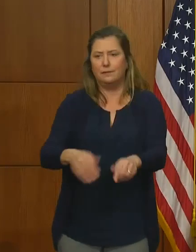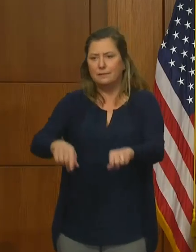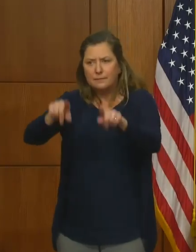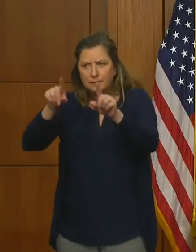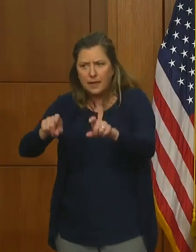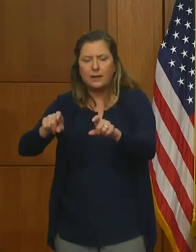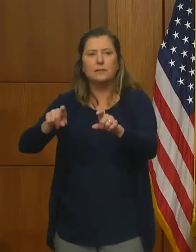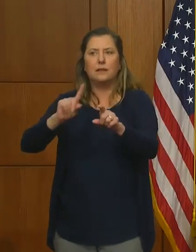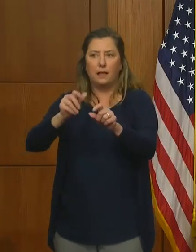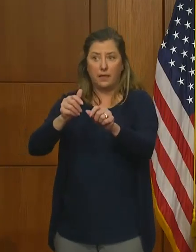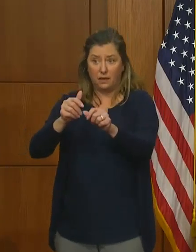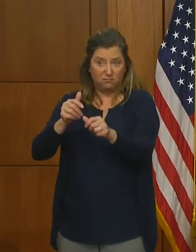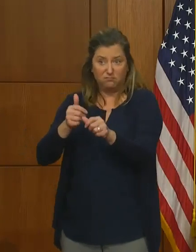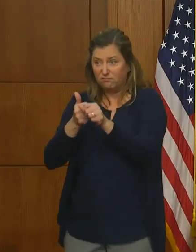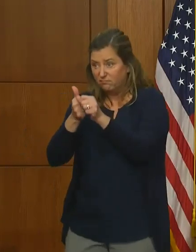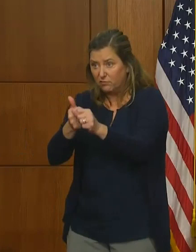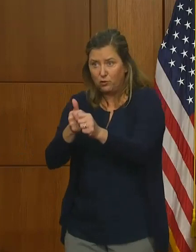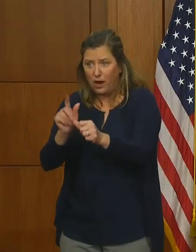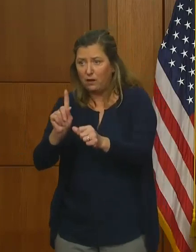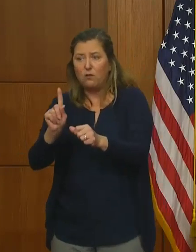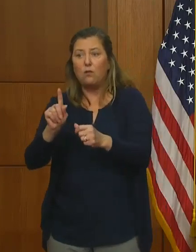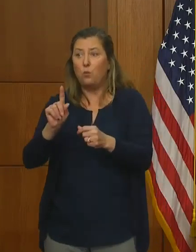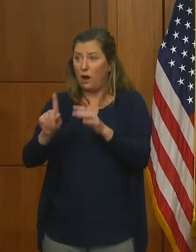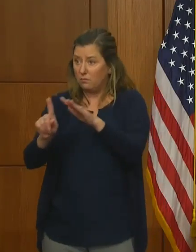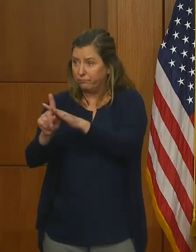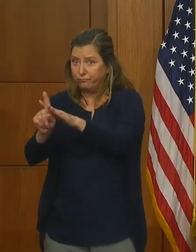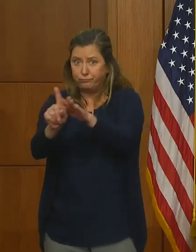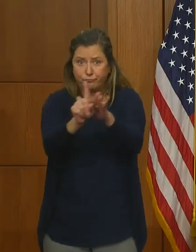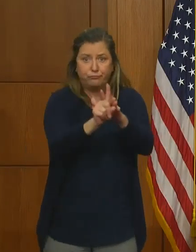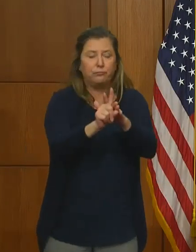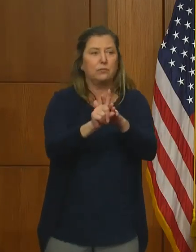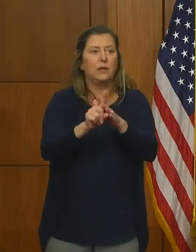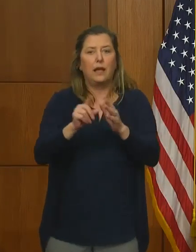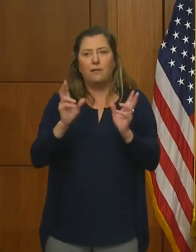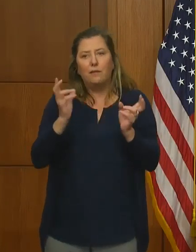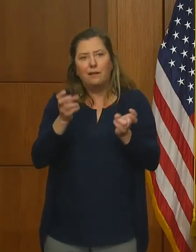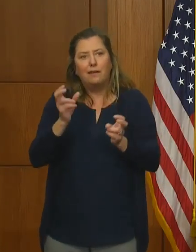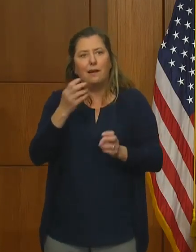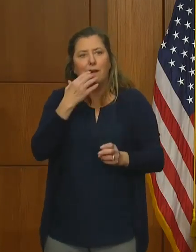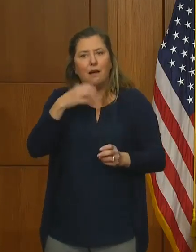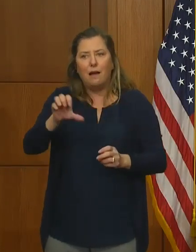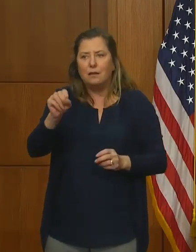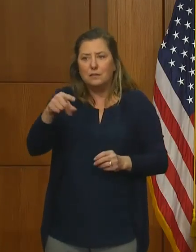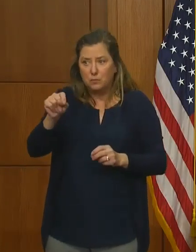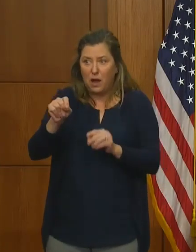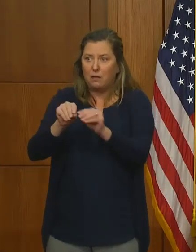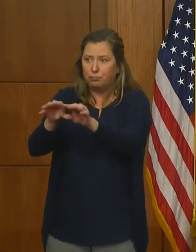SCREENING INDIVIDUALS THEN TESTING- AND THEN BEEN ABLE TO TRACK ABOUT THRIVE VIRGINIA